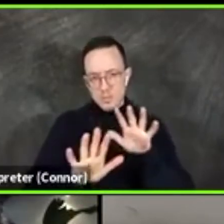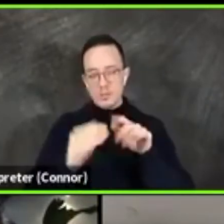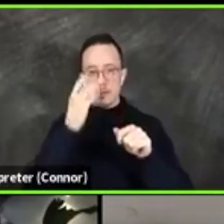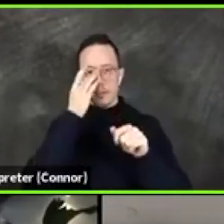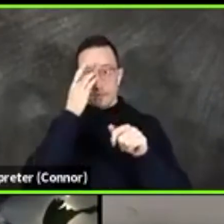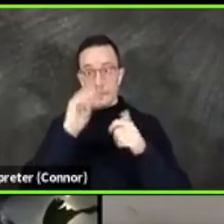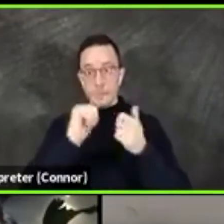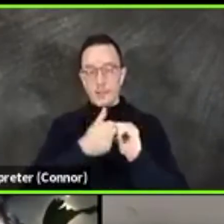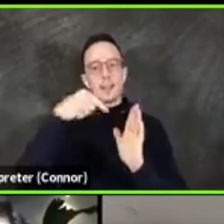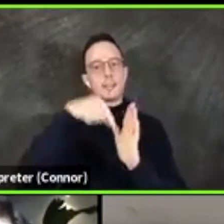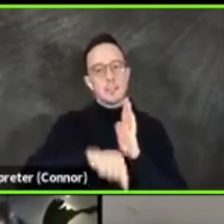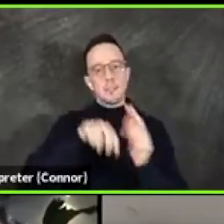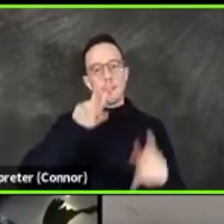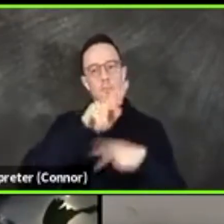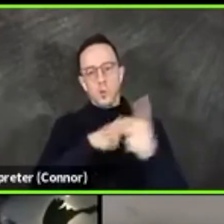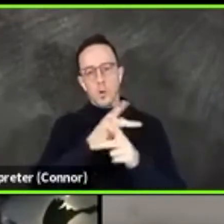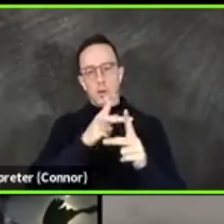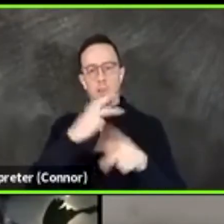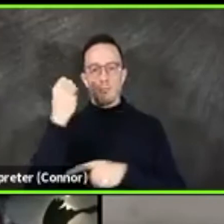WAY -- OUR WAY -- OUR WAY EVEN MAYBE DEEPER